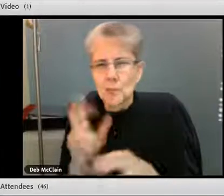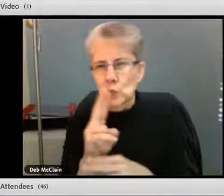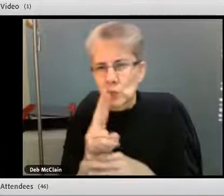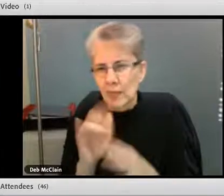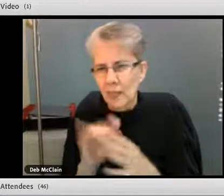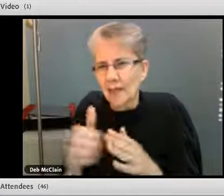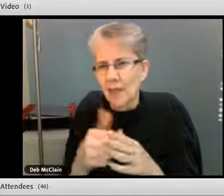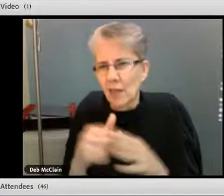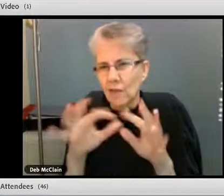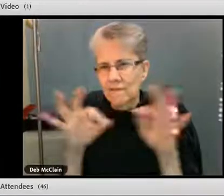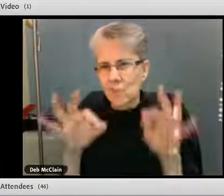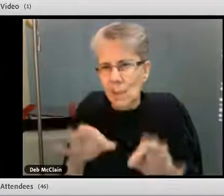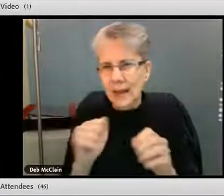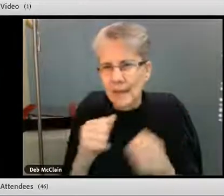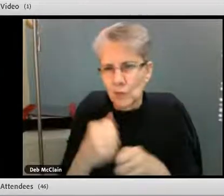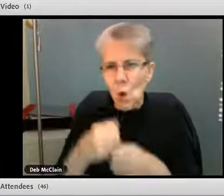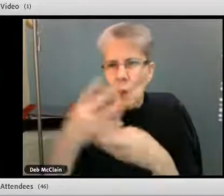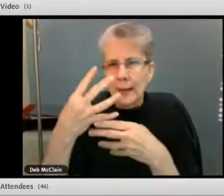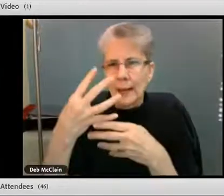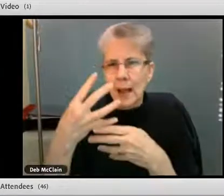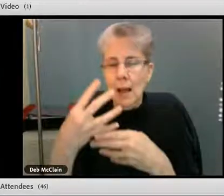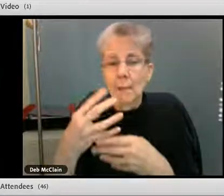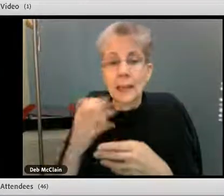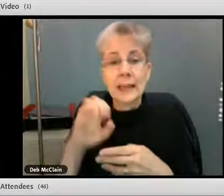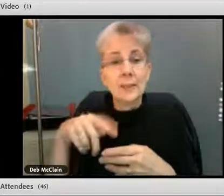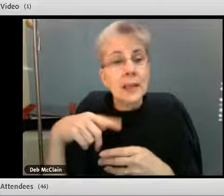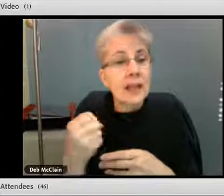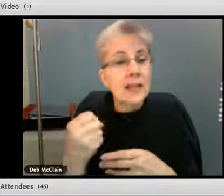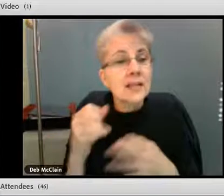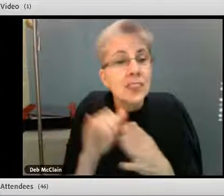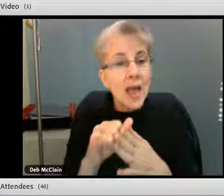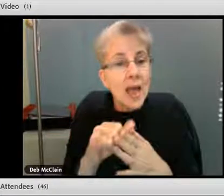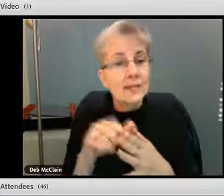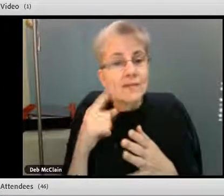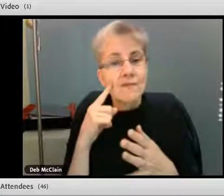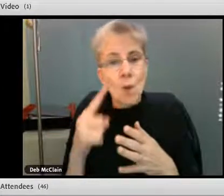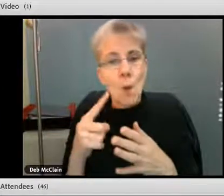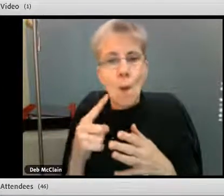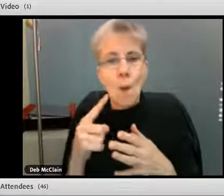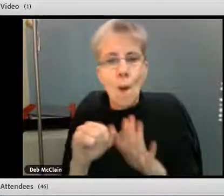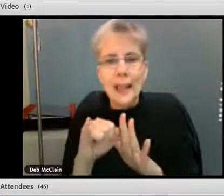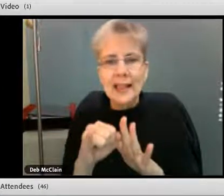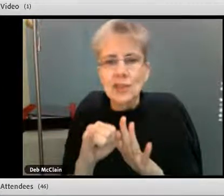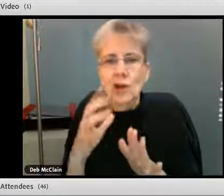EPF is for Illustrator and PSD if you were gonna use Photoshop.